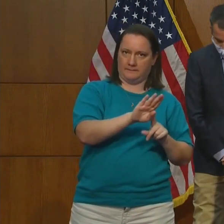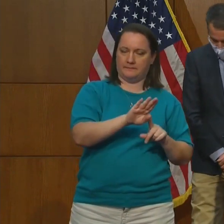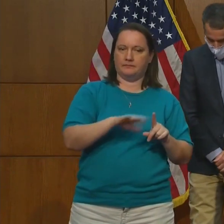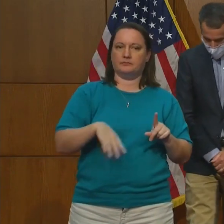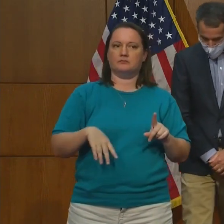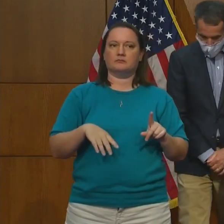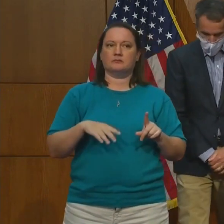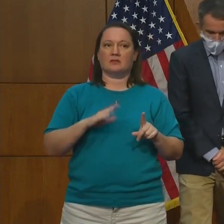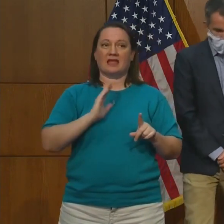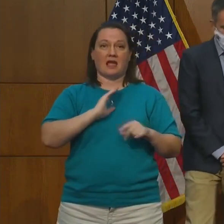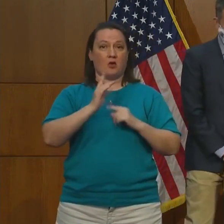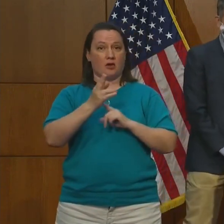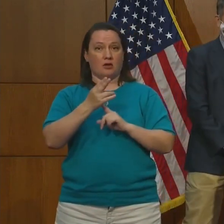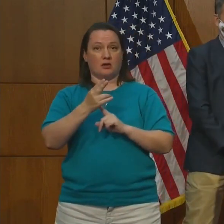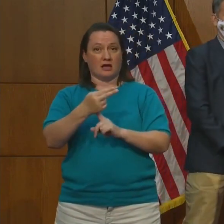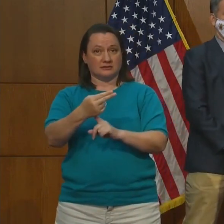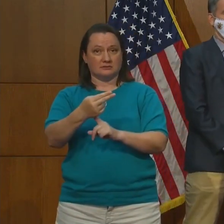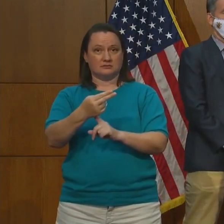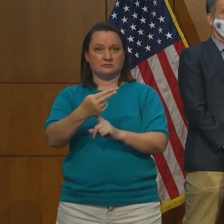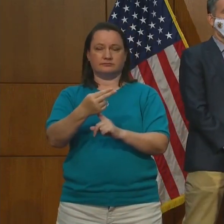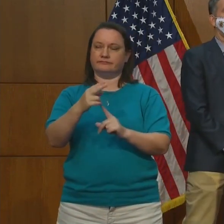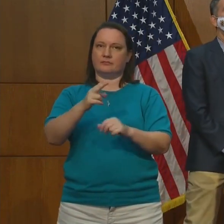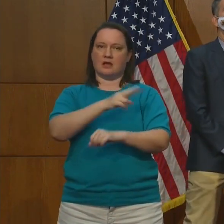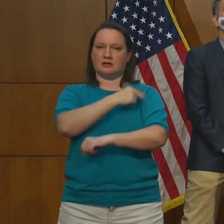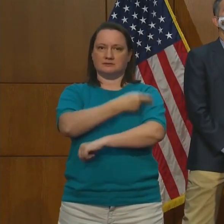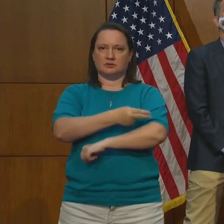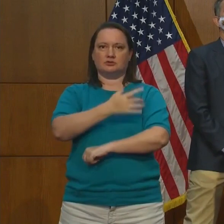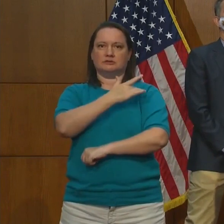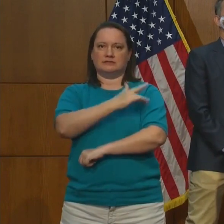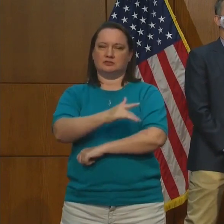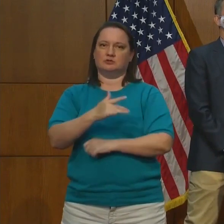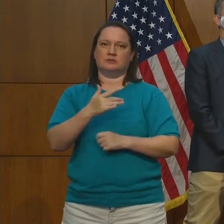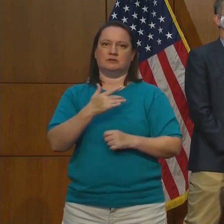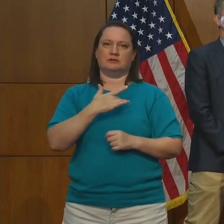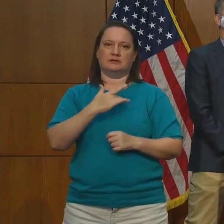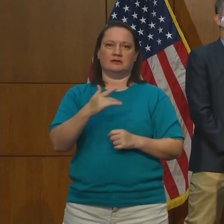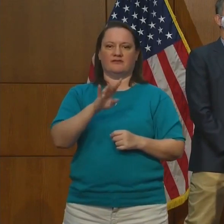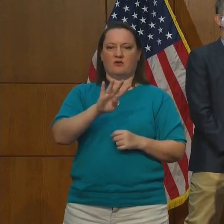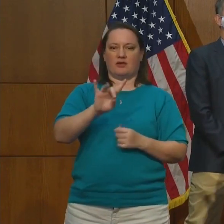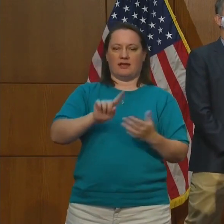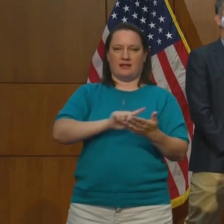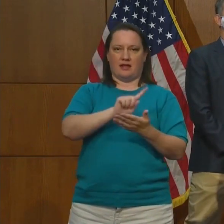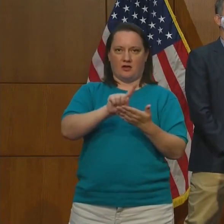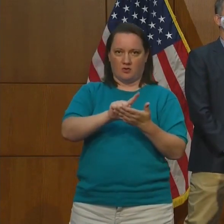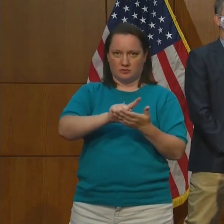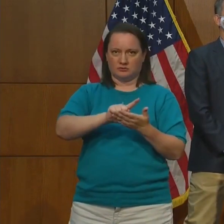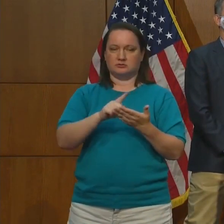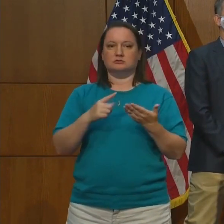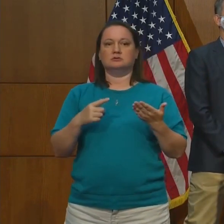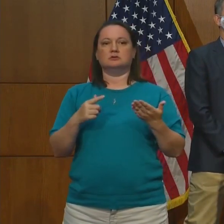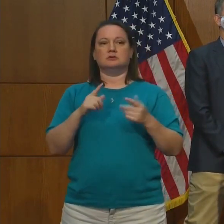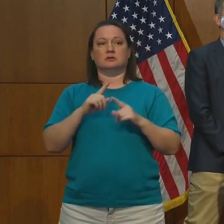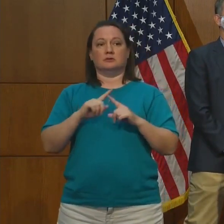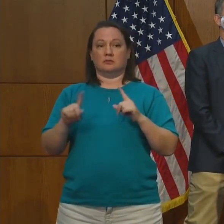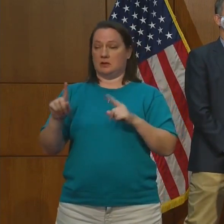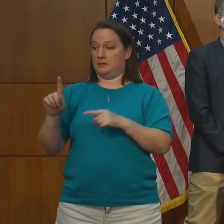THE LOOK AT THE LAW PASSED FROM OUR STATE FACILITY UP. OUR ARE OFTEN IN. IN OUR- OUR HOSPITAL